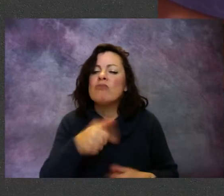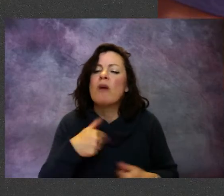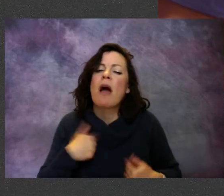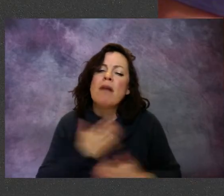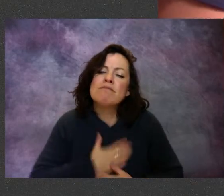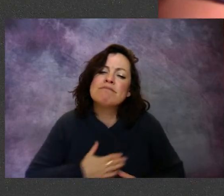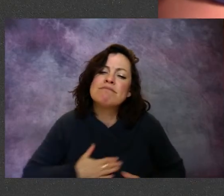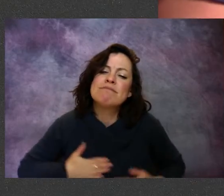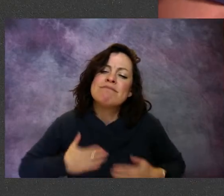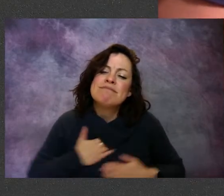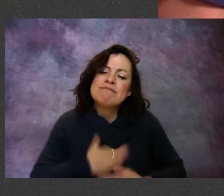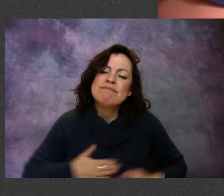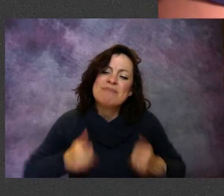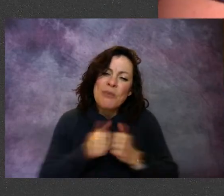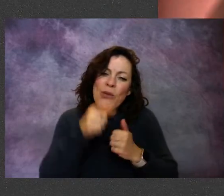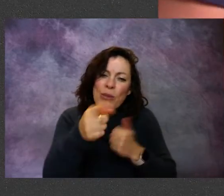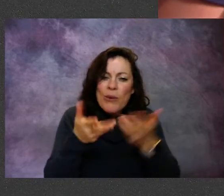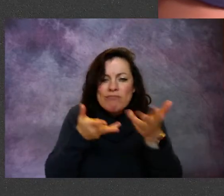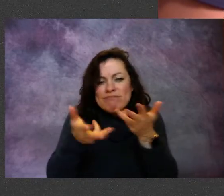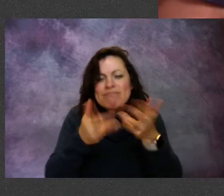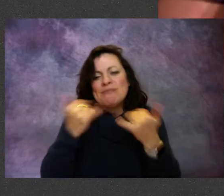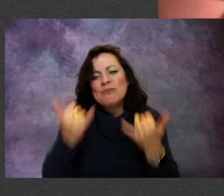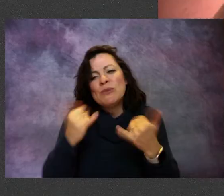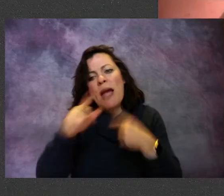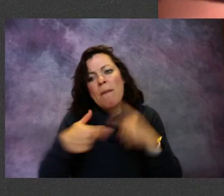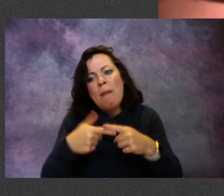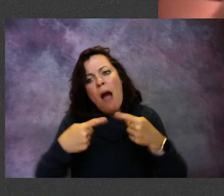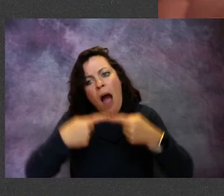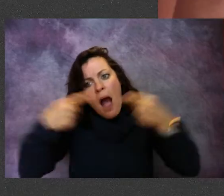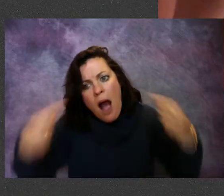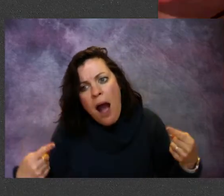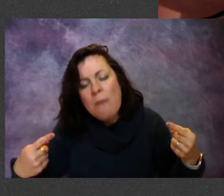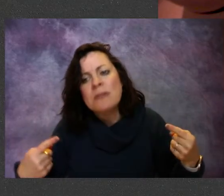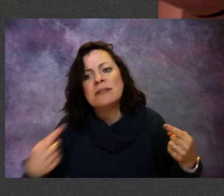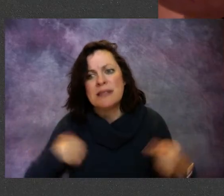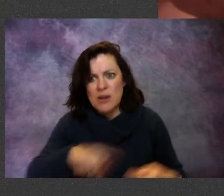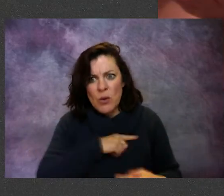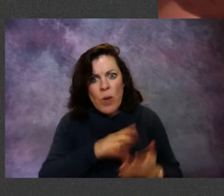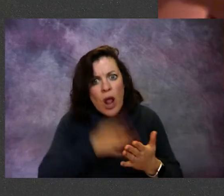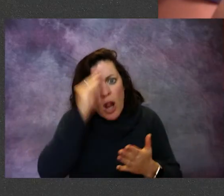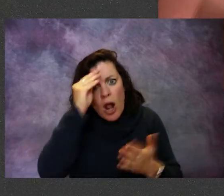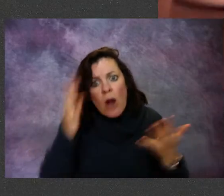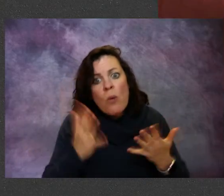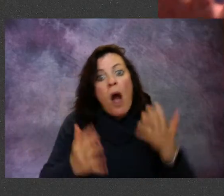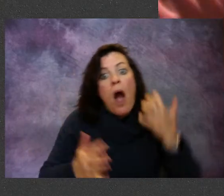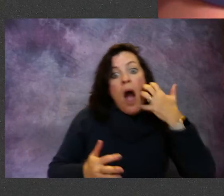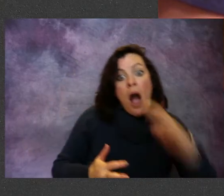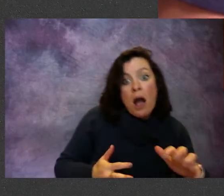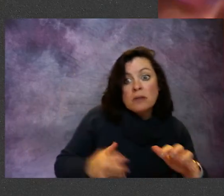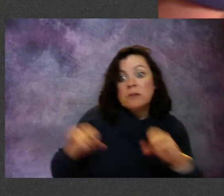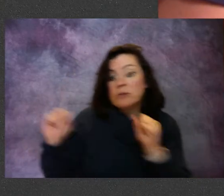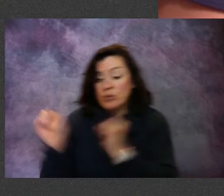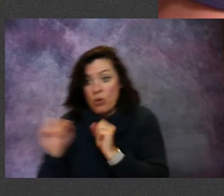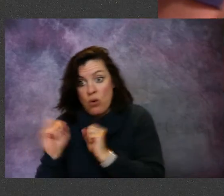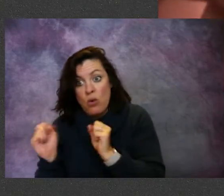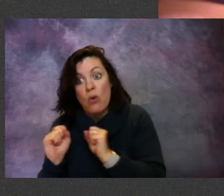and the two words that we talked all about today that are opposite are hot and cold and the type of weather we have